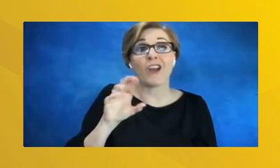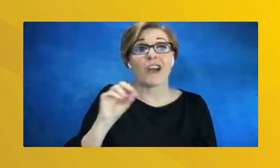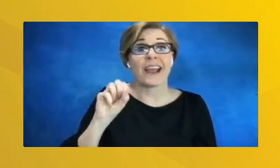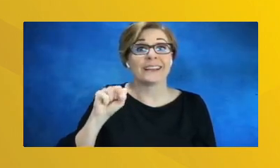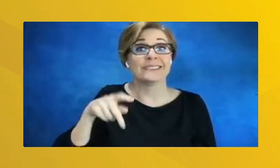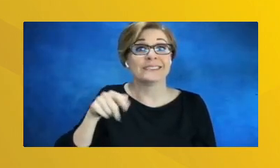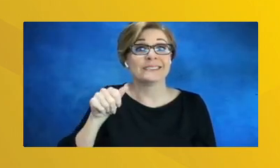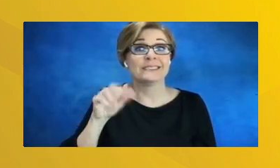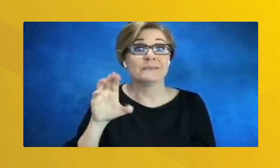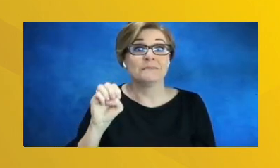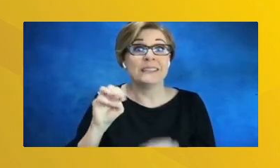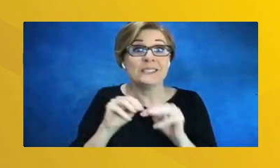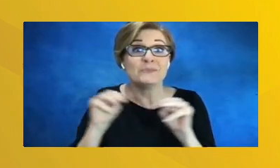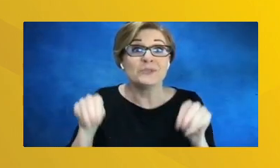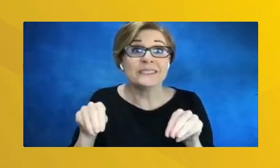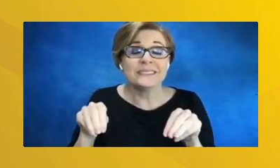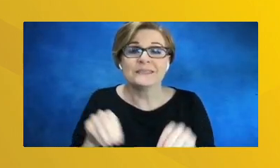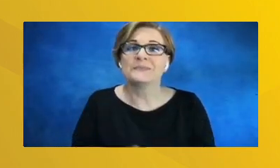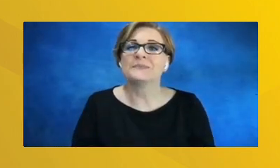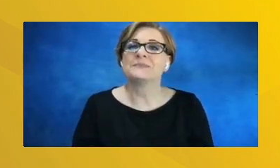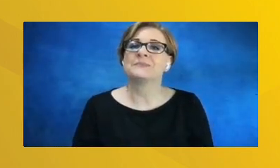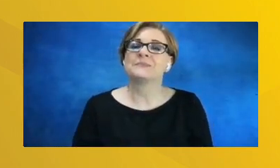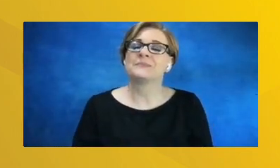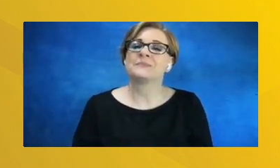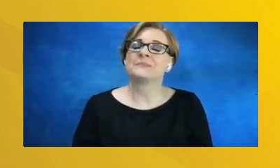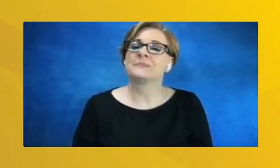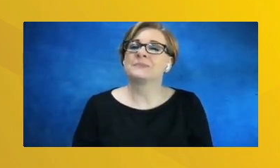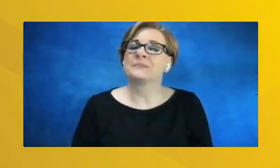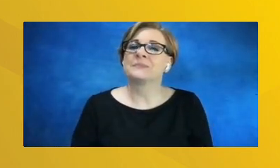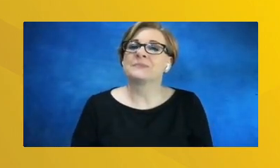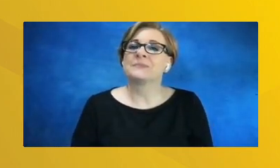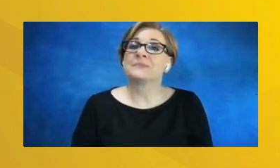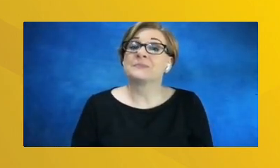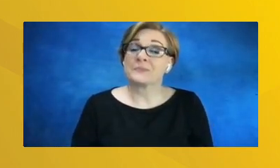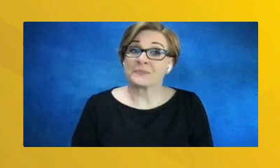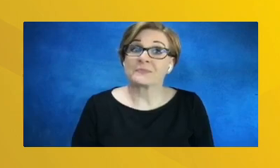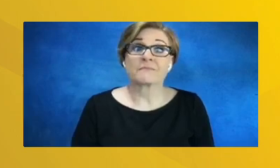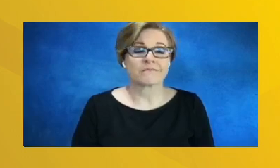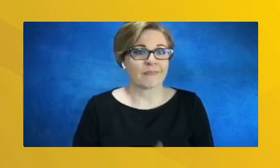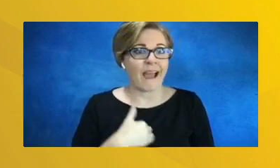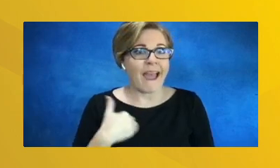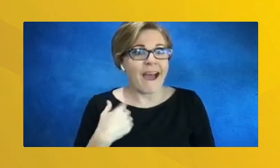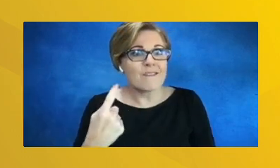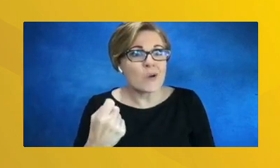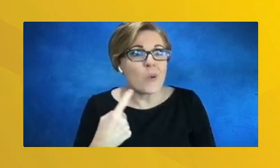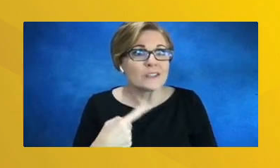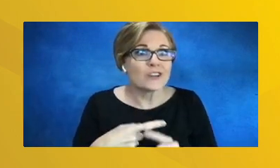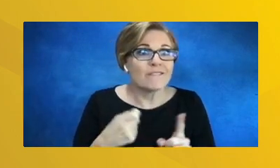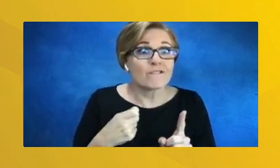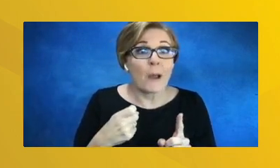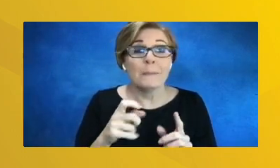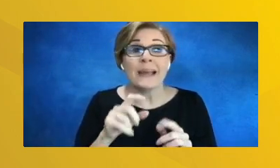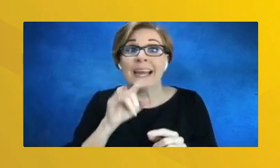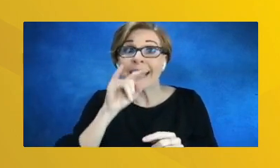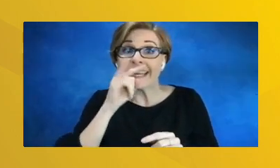I'm here with a question from Kids First Head Start in Hitchcock, Texas.